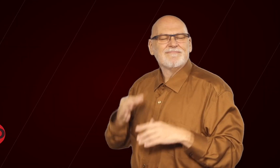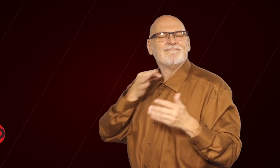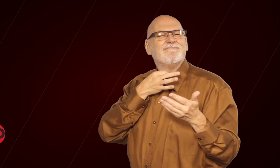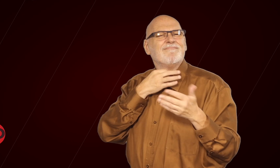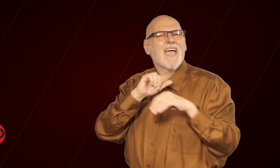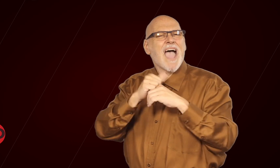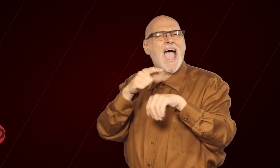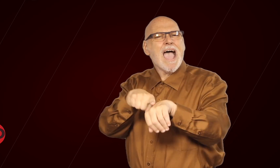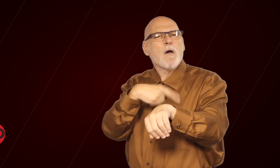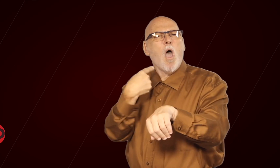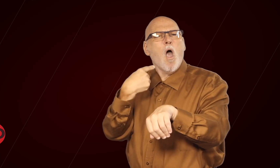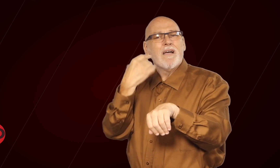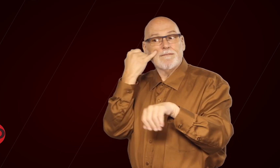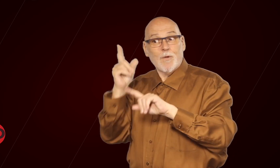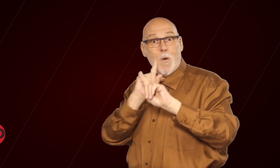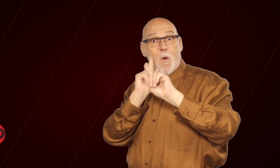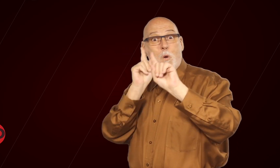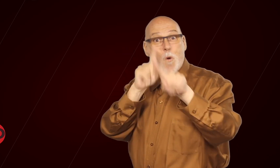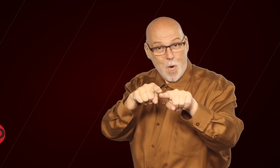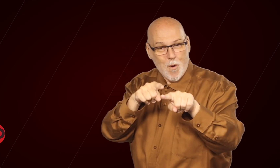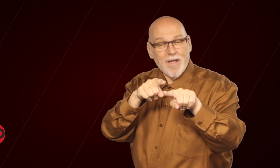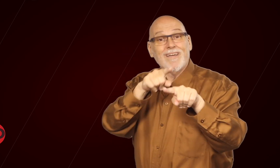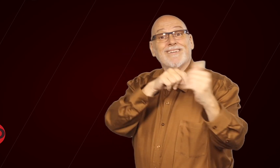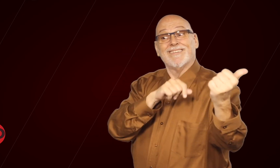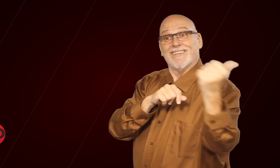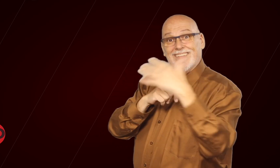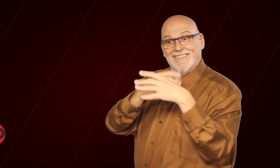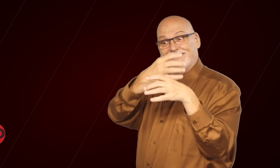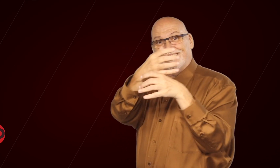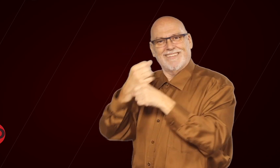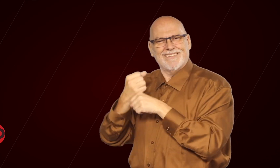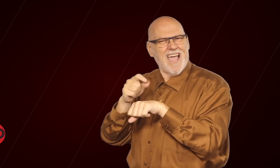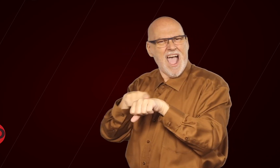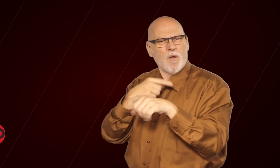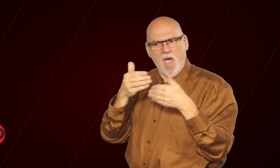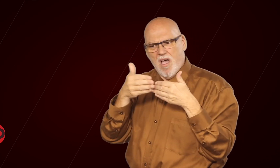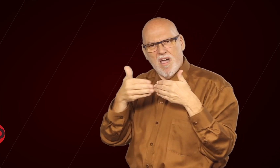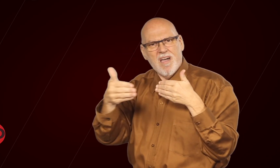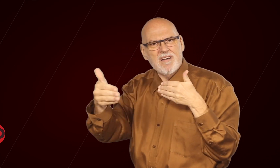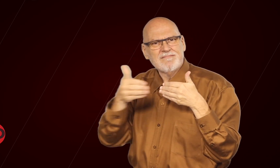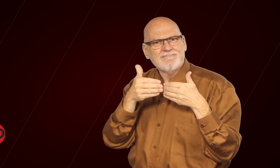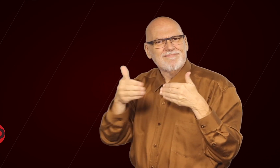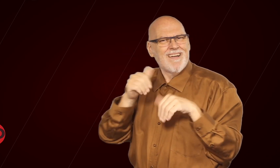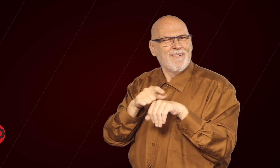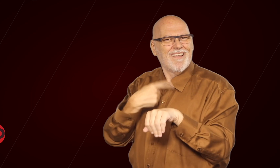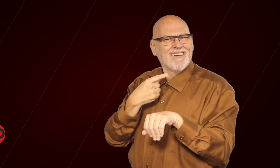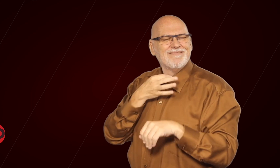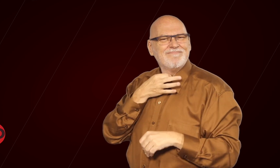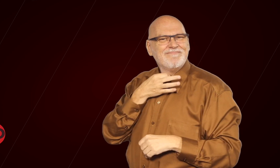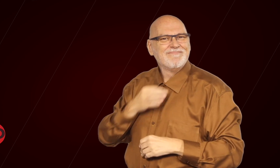[ANSELMO]: How long will it take to receive the order?